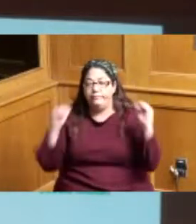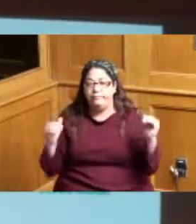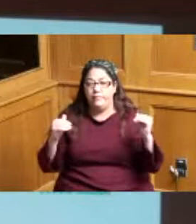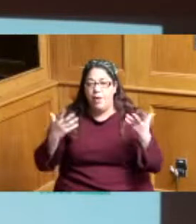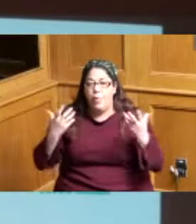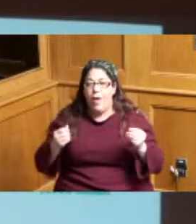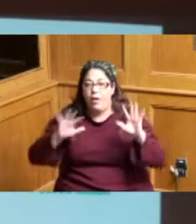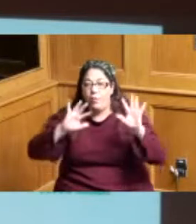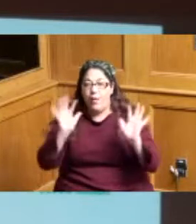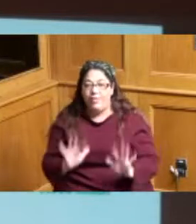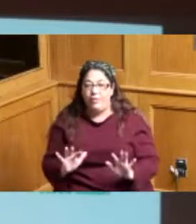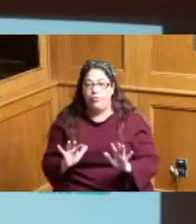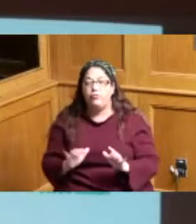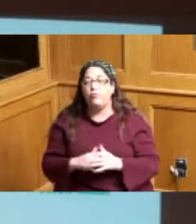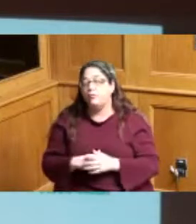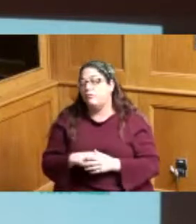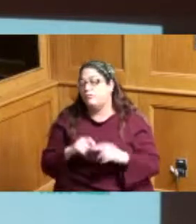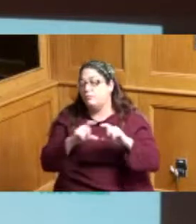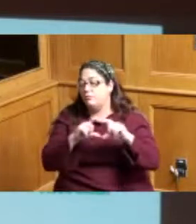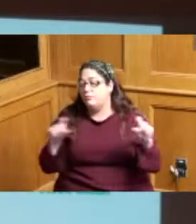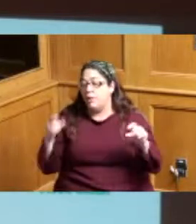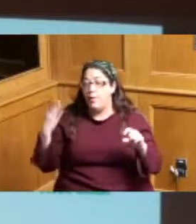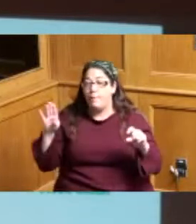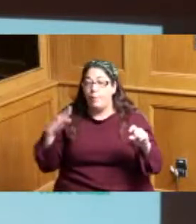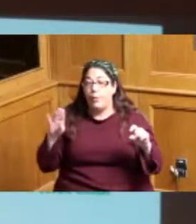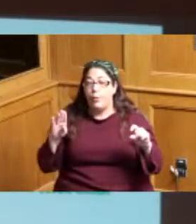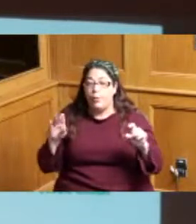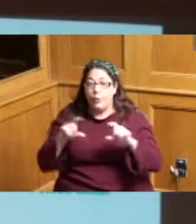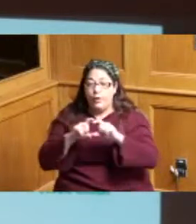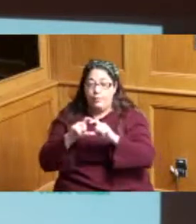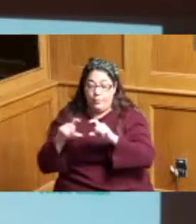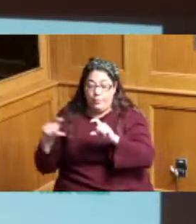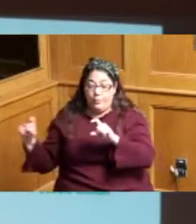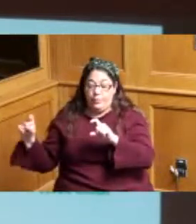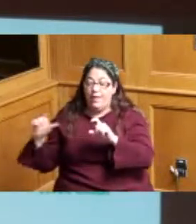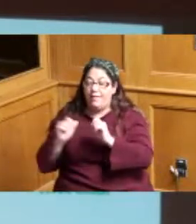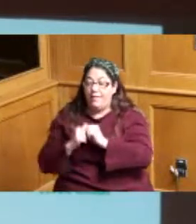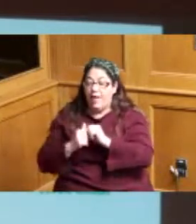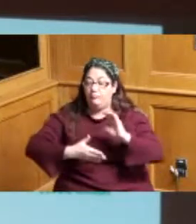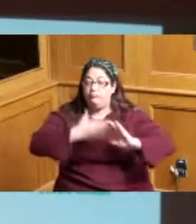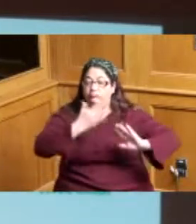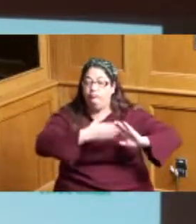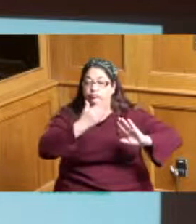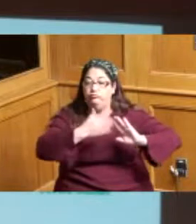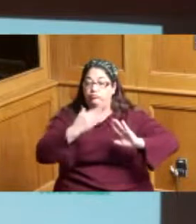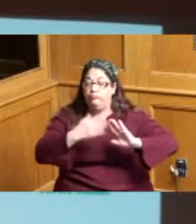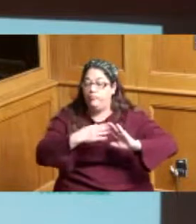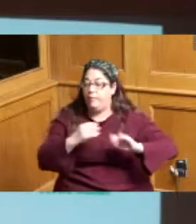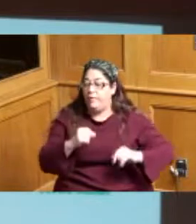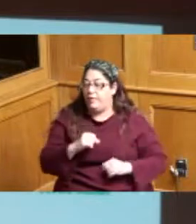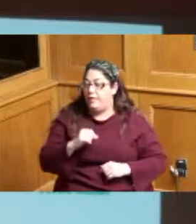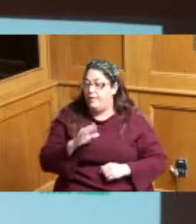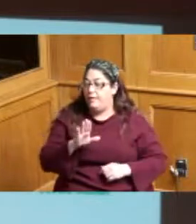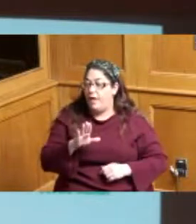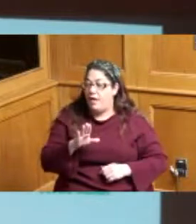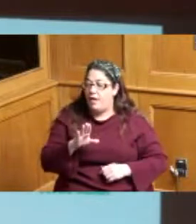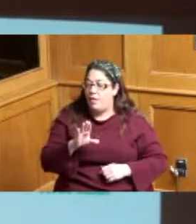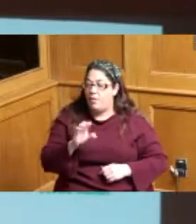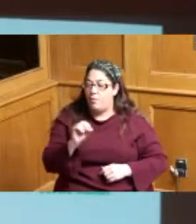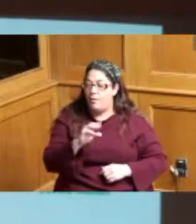the the blue showing the operating related costs o m debt services o m cost and that sort of thing